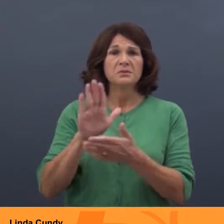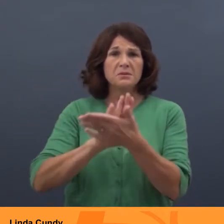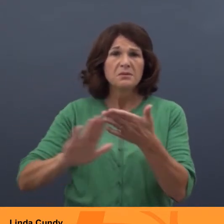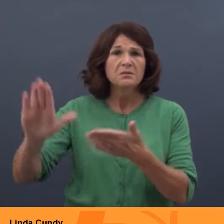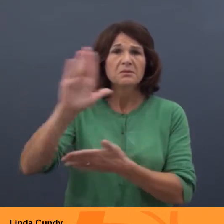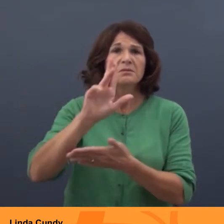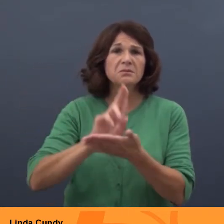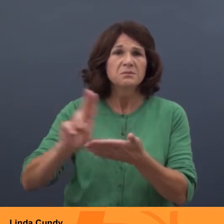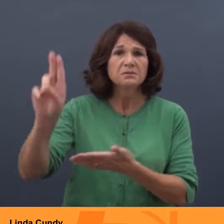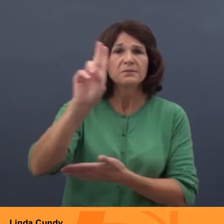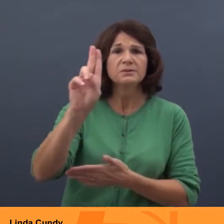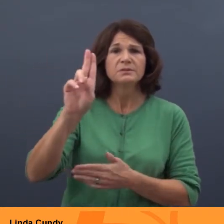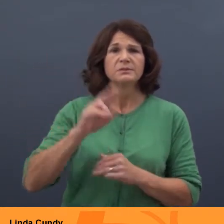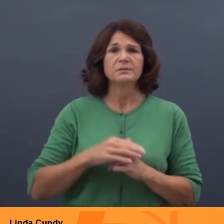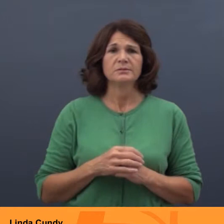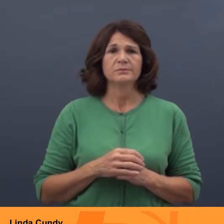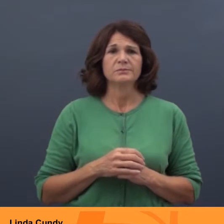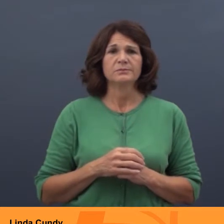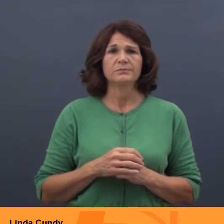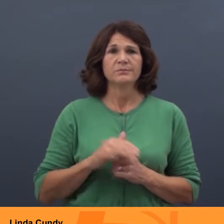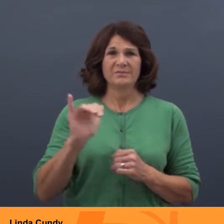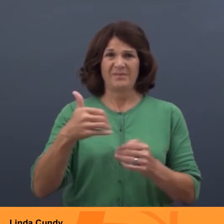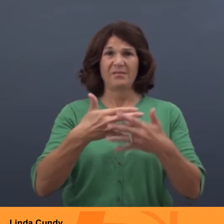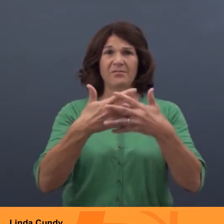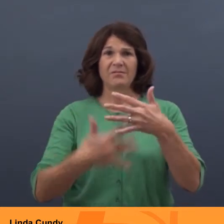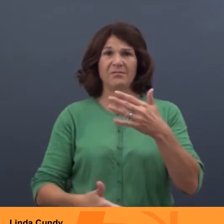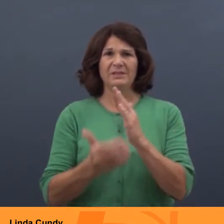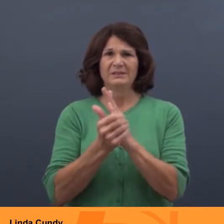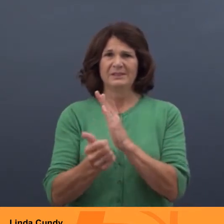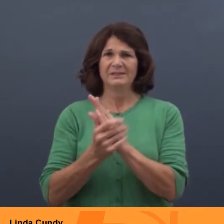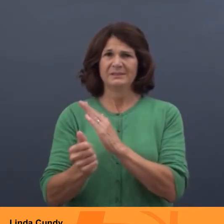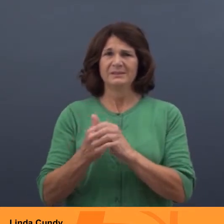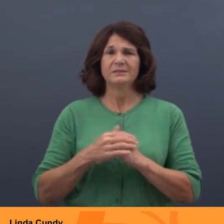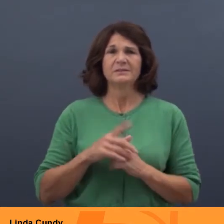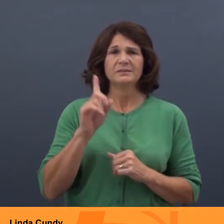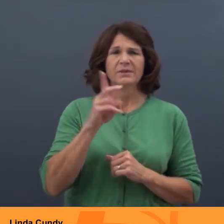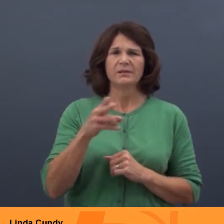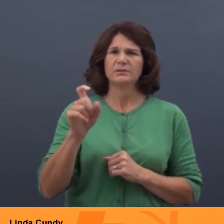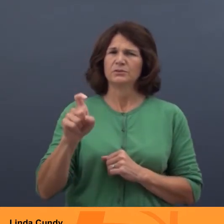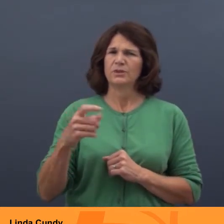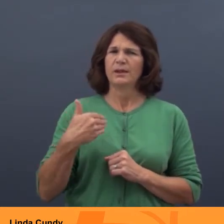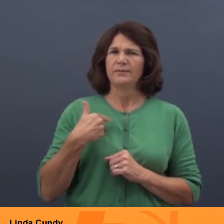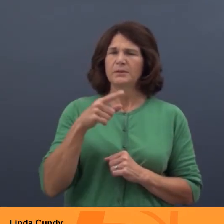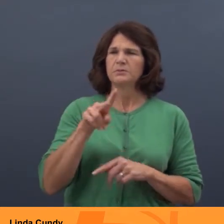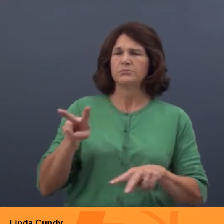You will want to monitor and determine if your deaf and hard of hearing student has the following skills: